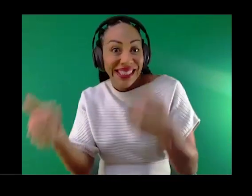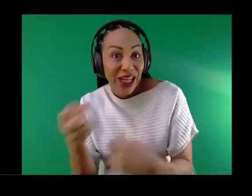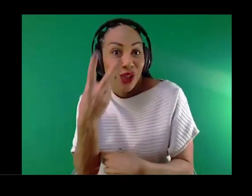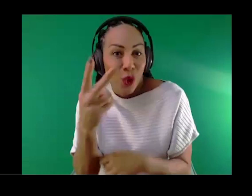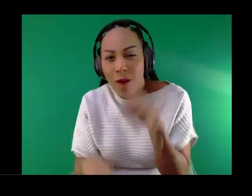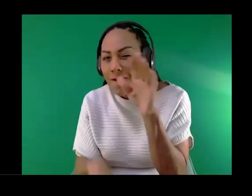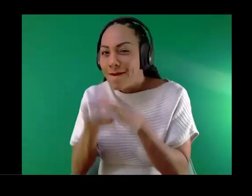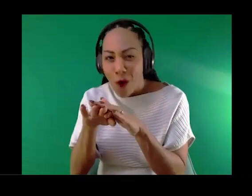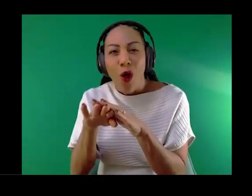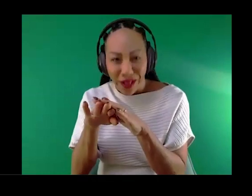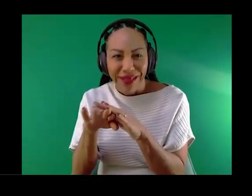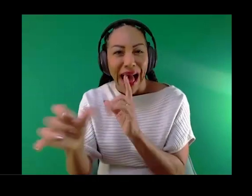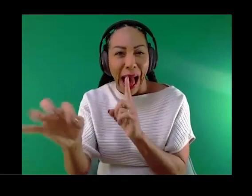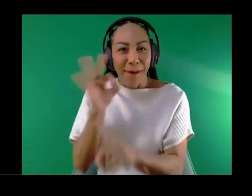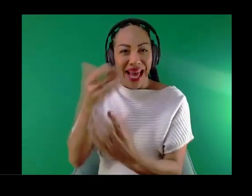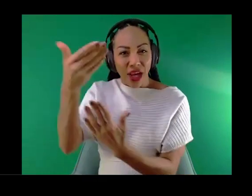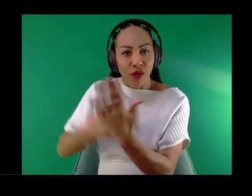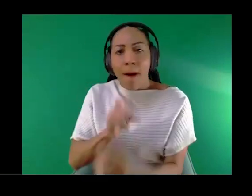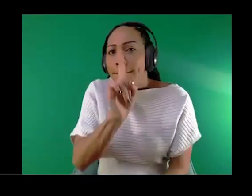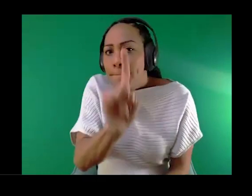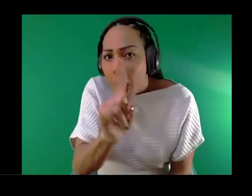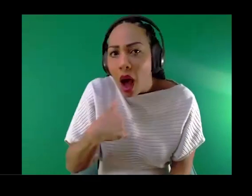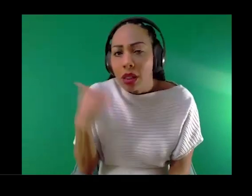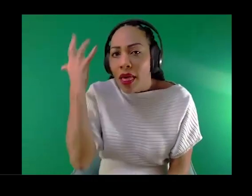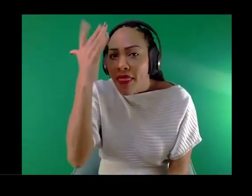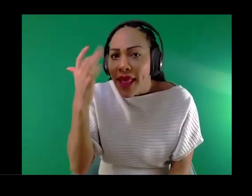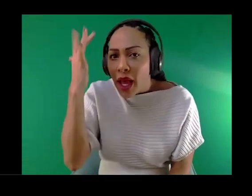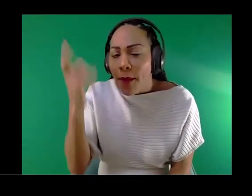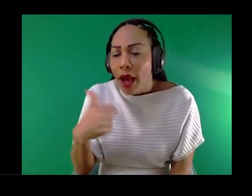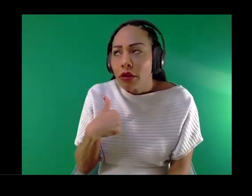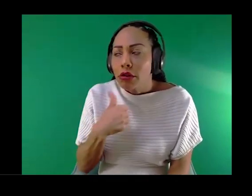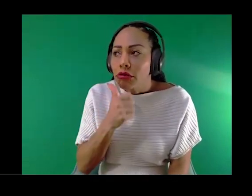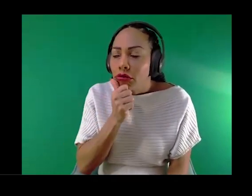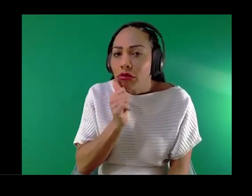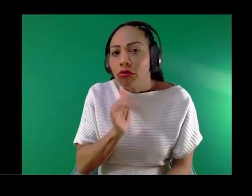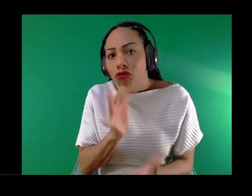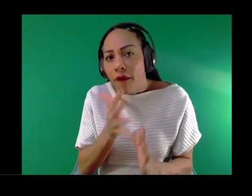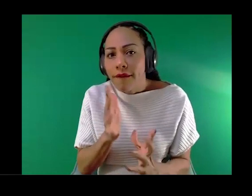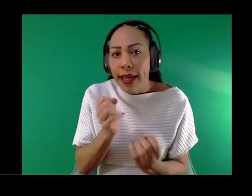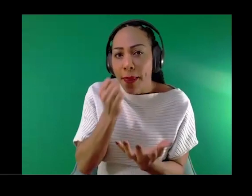form but please do bear in mind the commissioning funds available when you are considering the scope